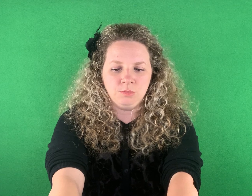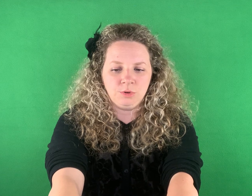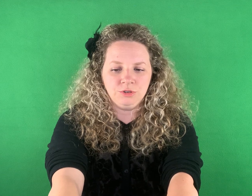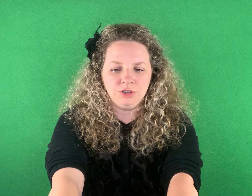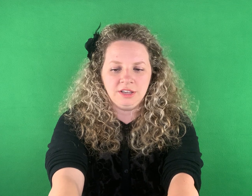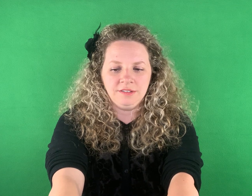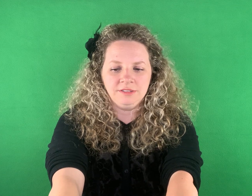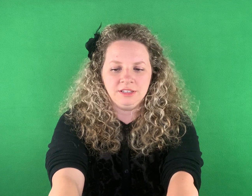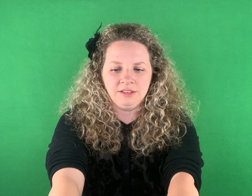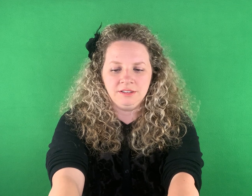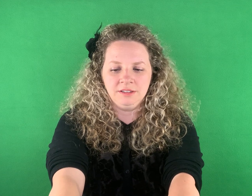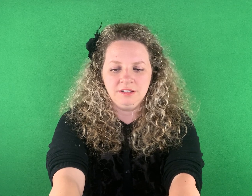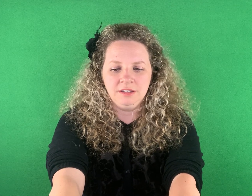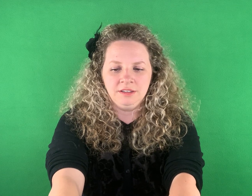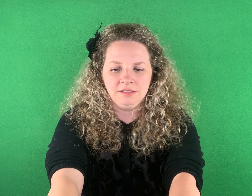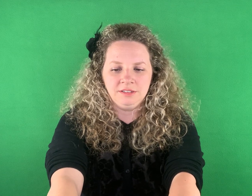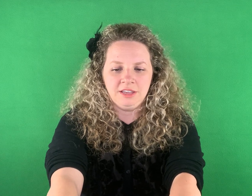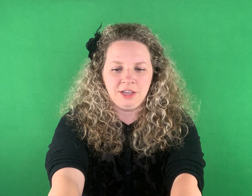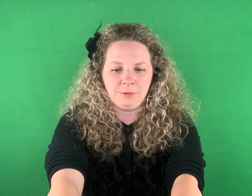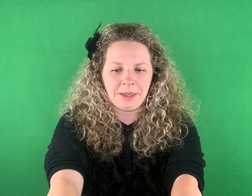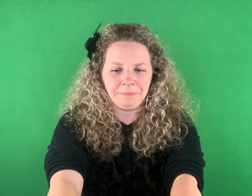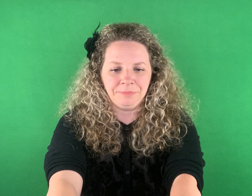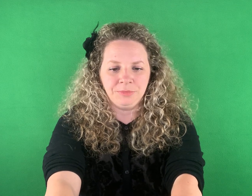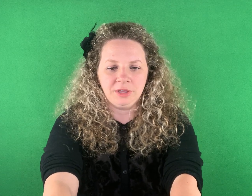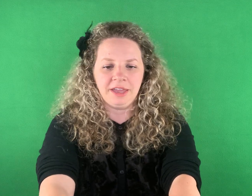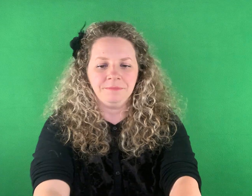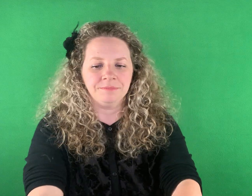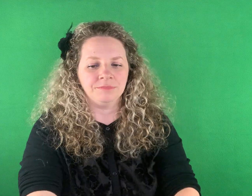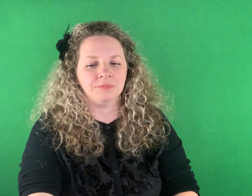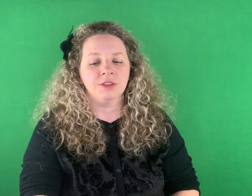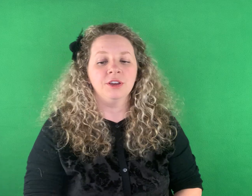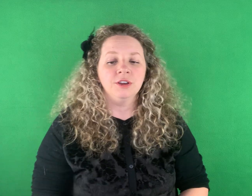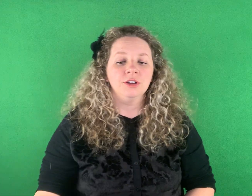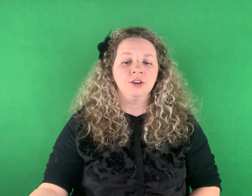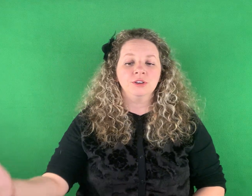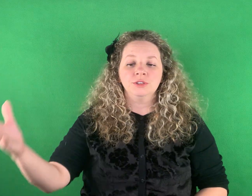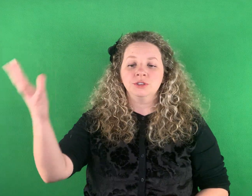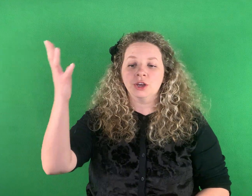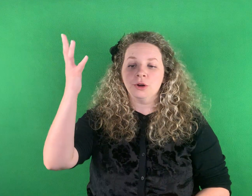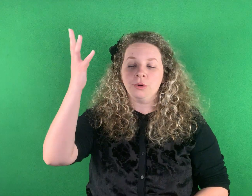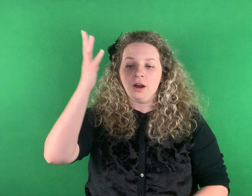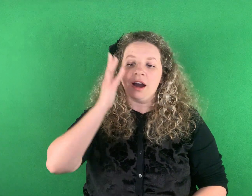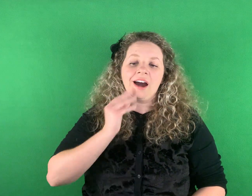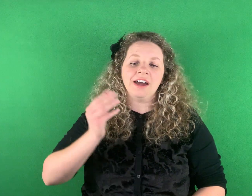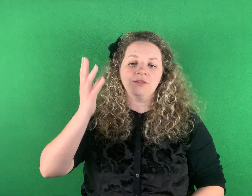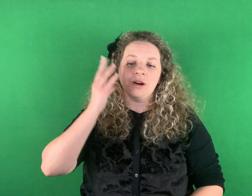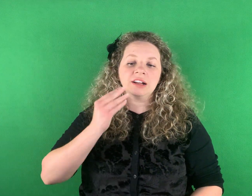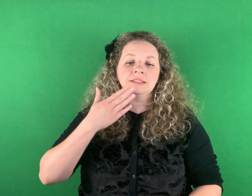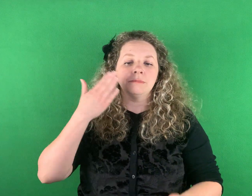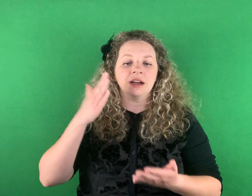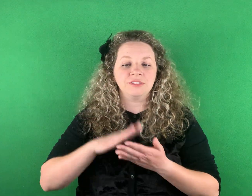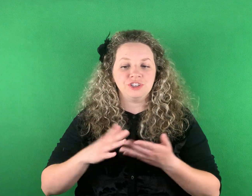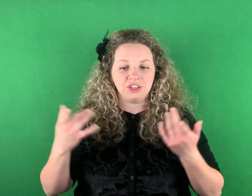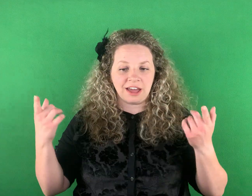(role shift) TAKE-AWAY Okay. So: “I’ve walked among the shadows,